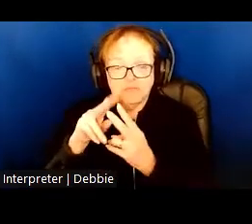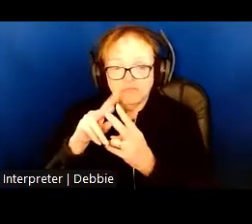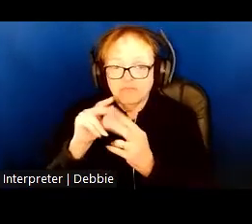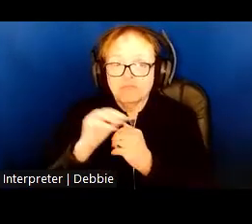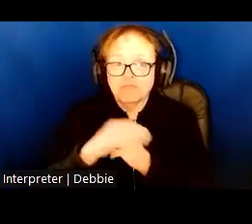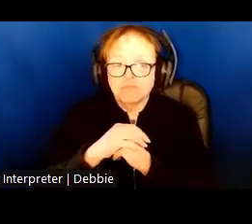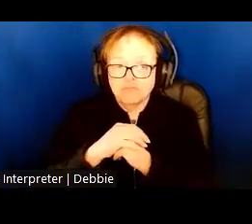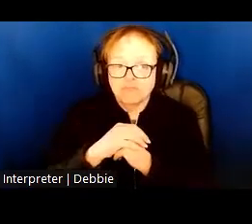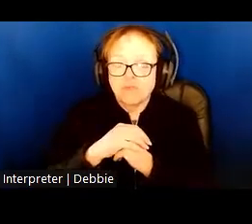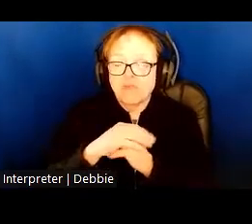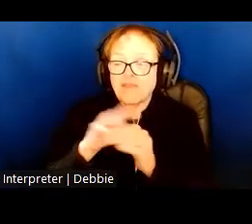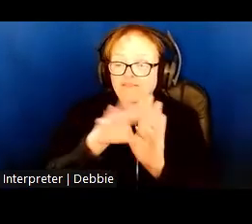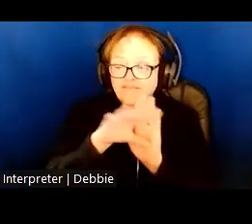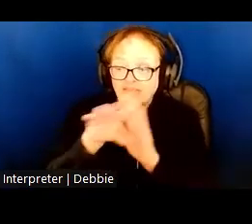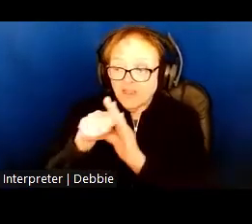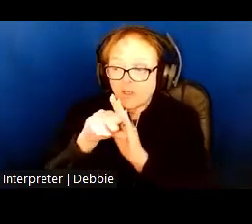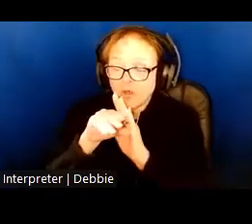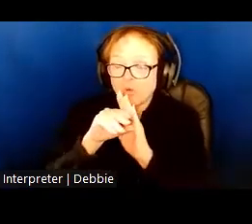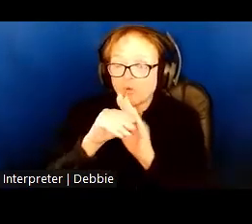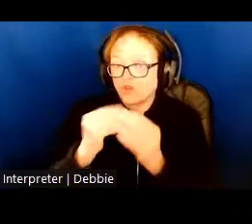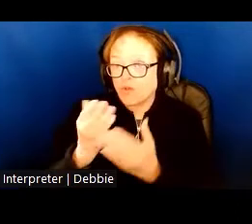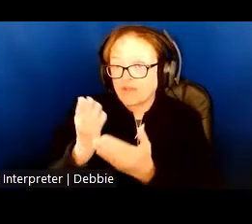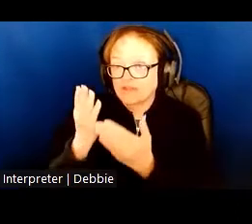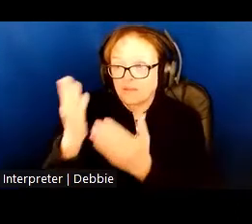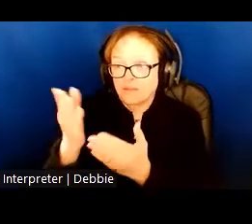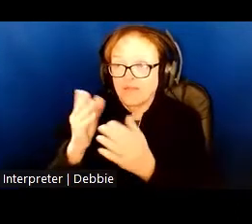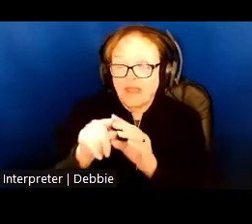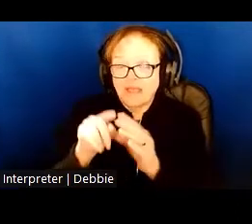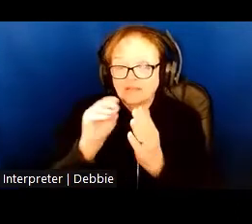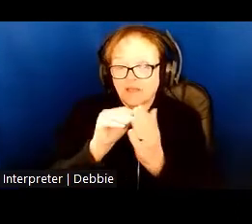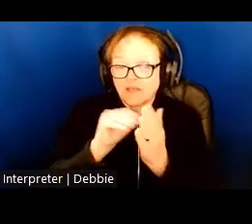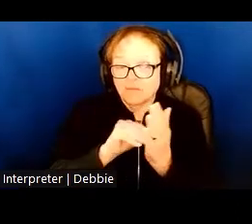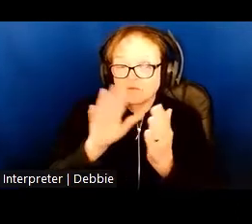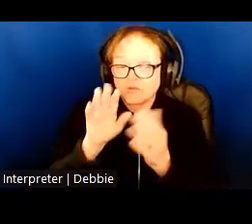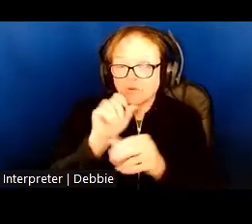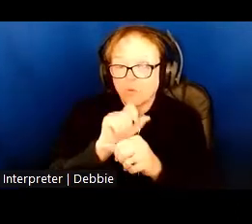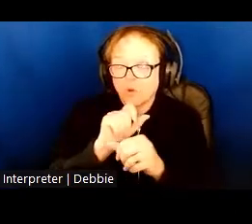Video may be submitted as documentation for work which physically moves, operates, or